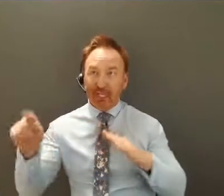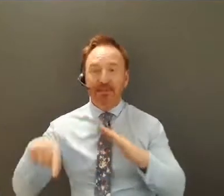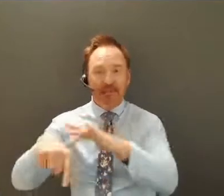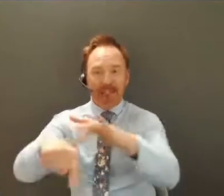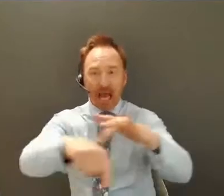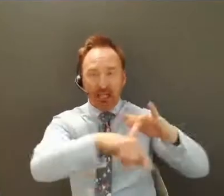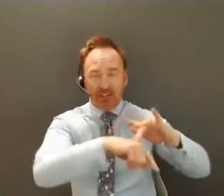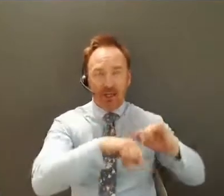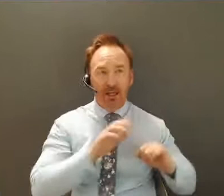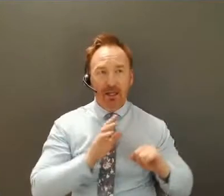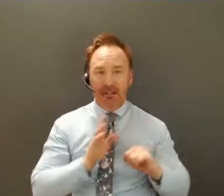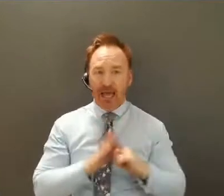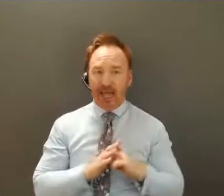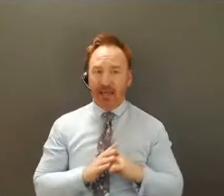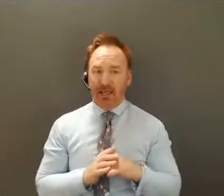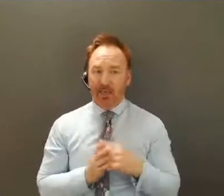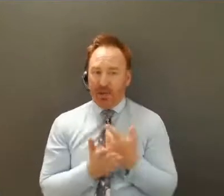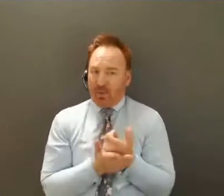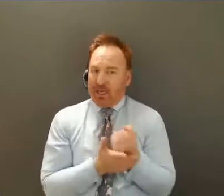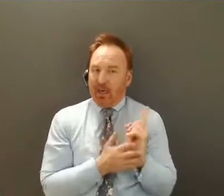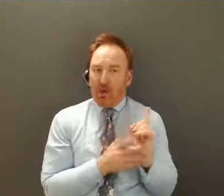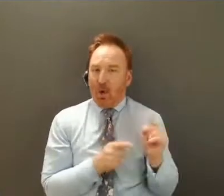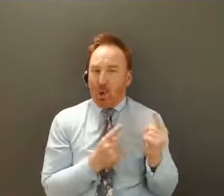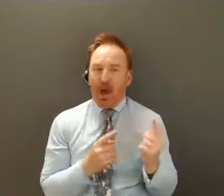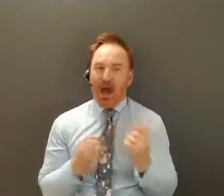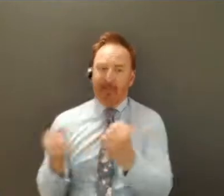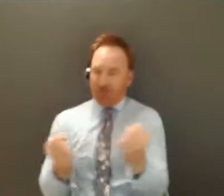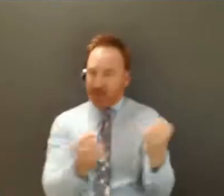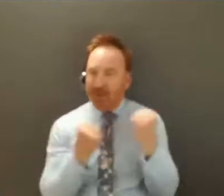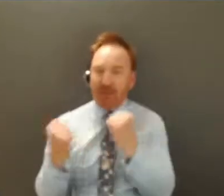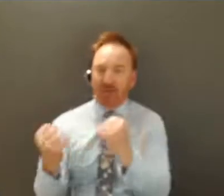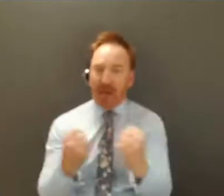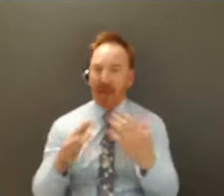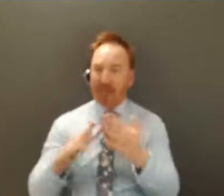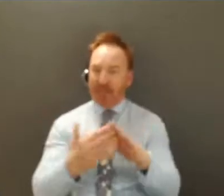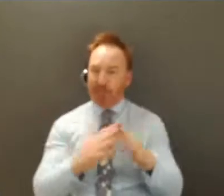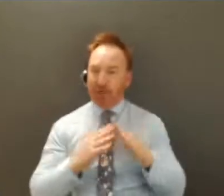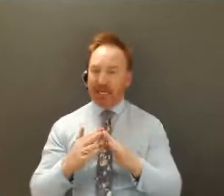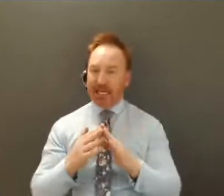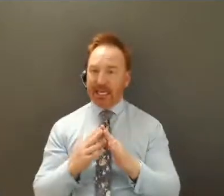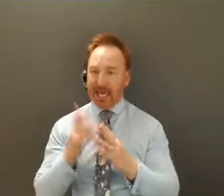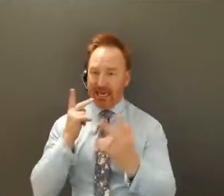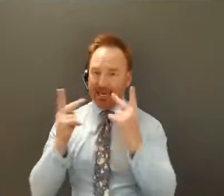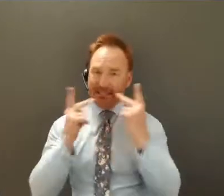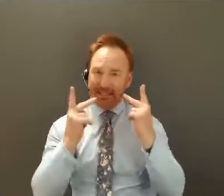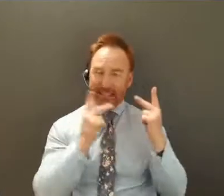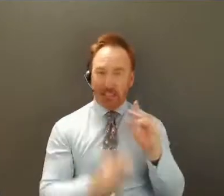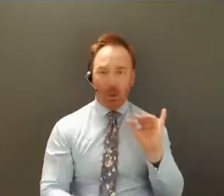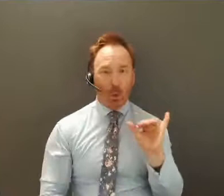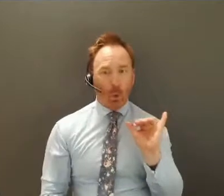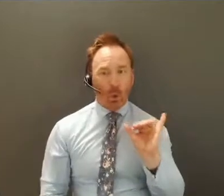communities and municipalities, doesn't unable them to give information back to their own